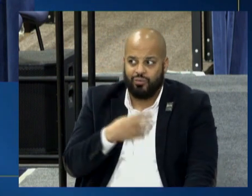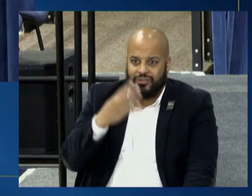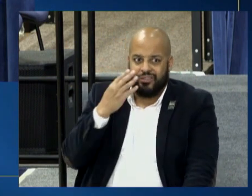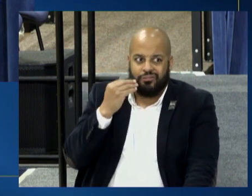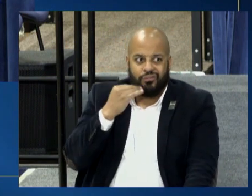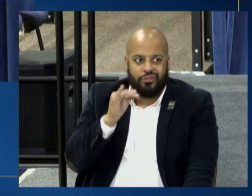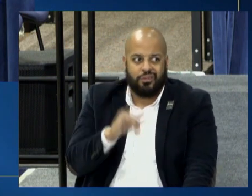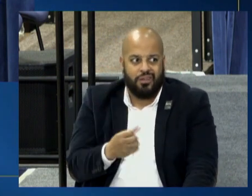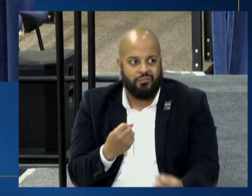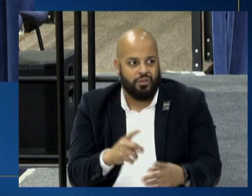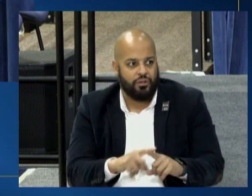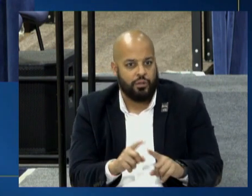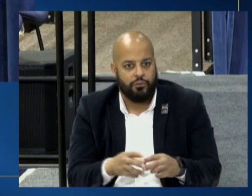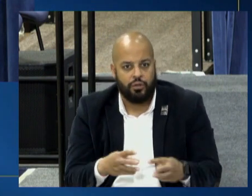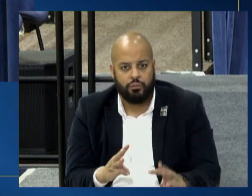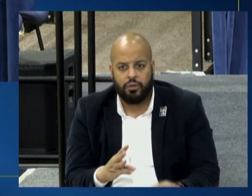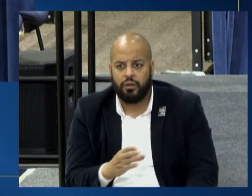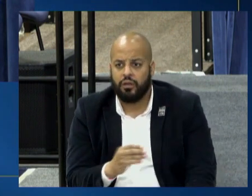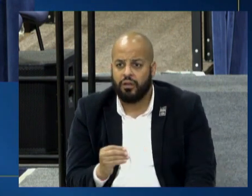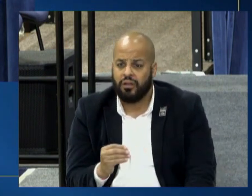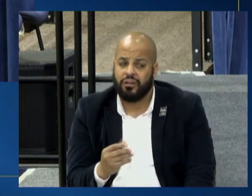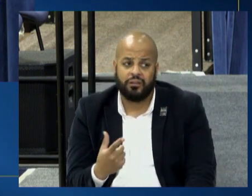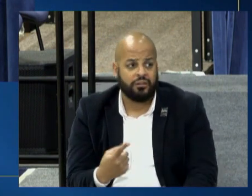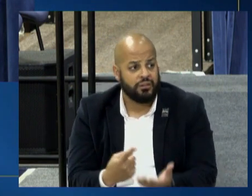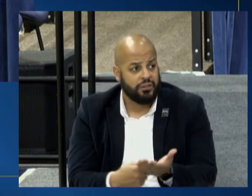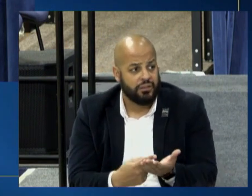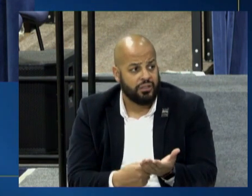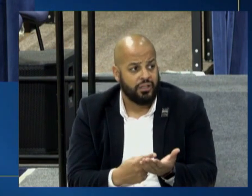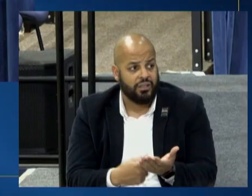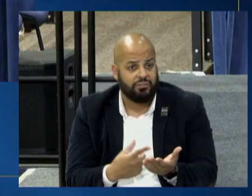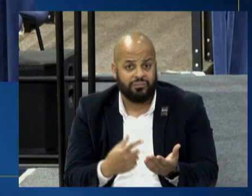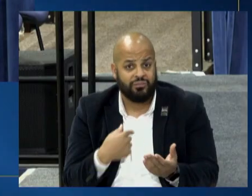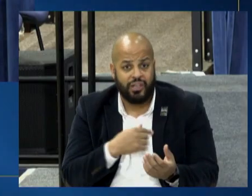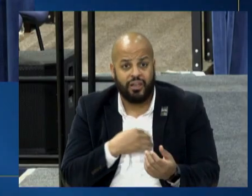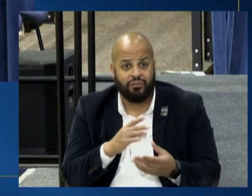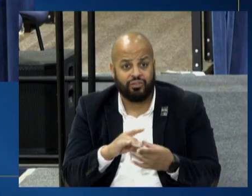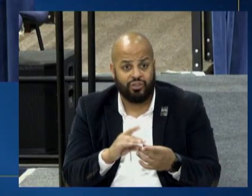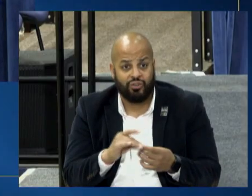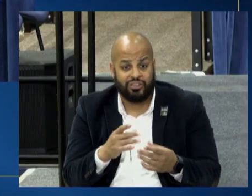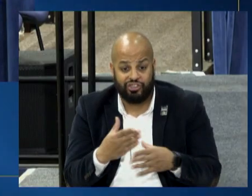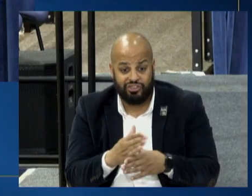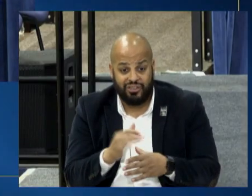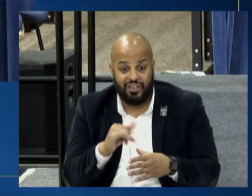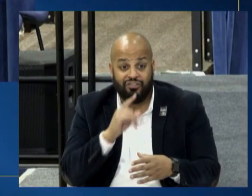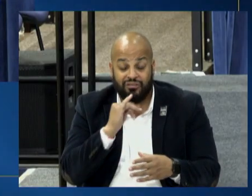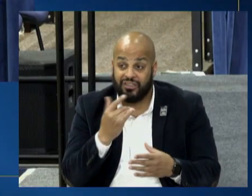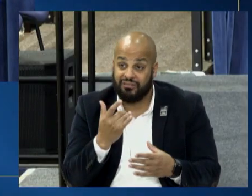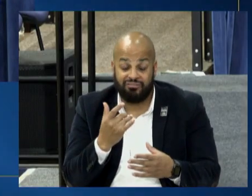And at times as well, like the story that was shared, it catches us by surprise. And so,